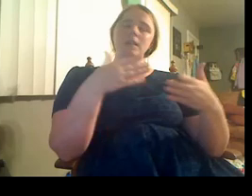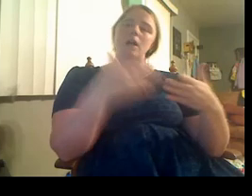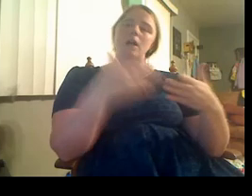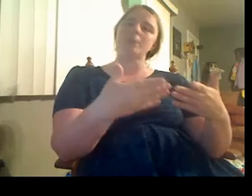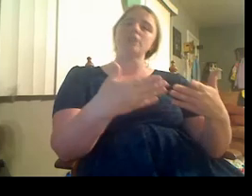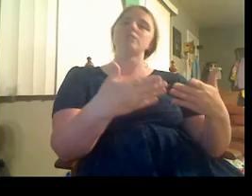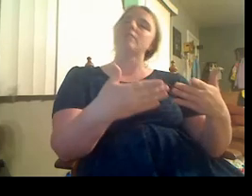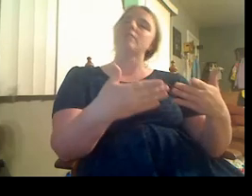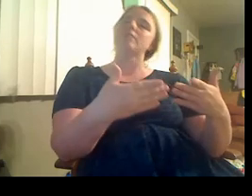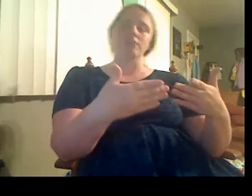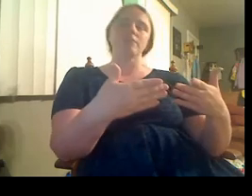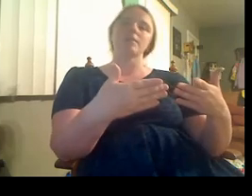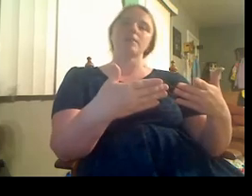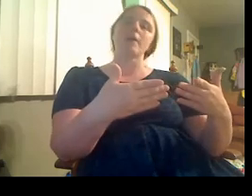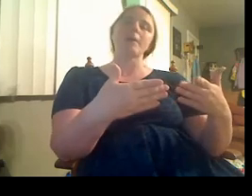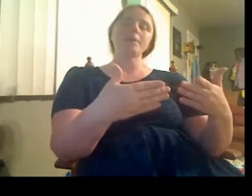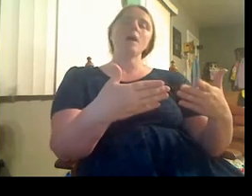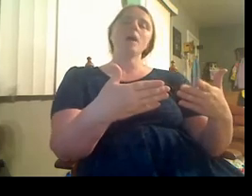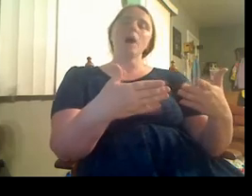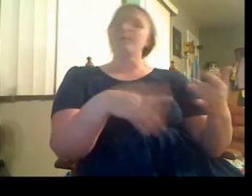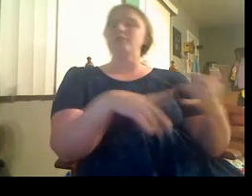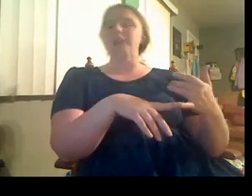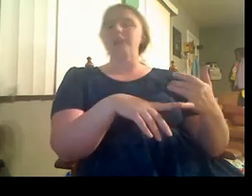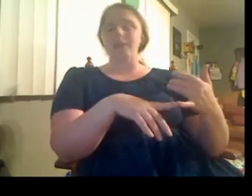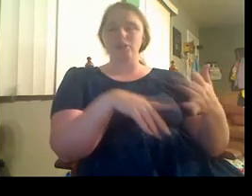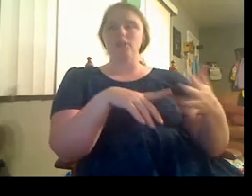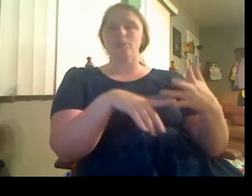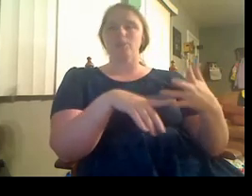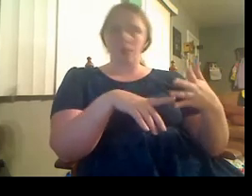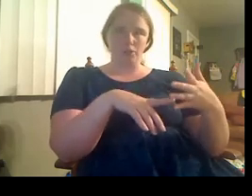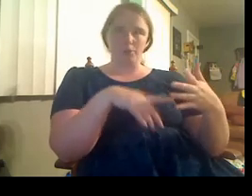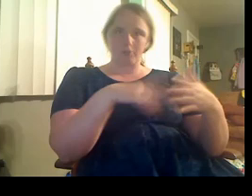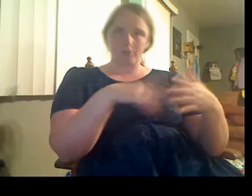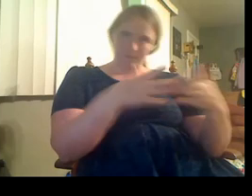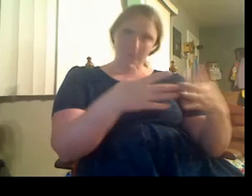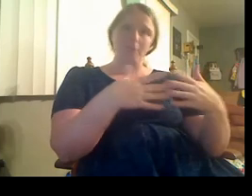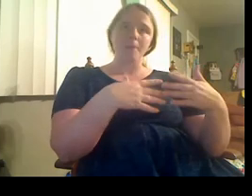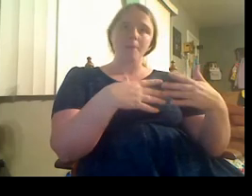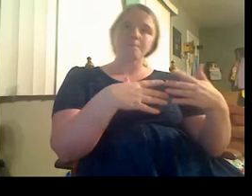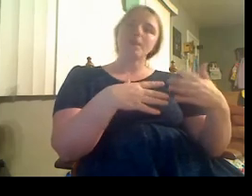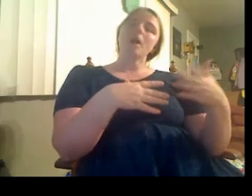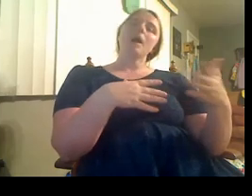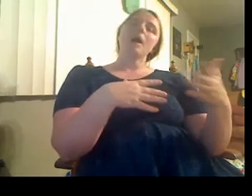accommodations if those are necessary. If you need captioning or an interpreter, etc.